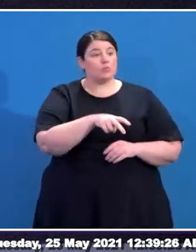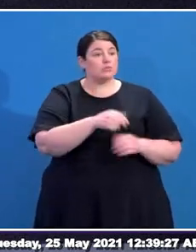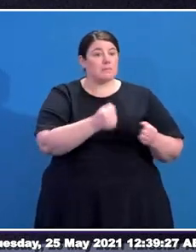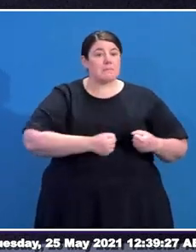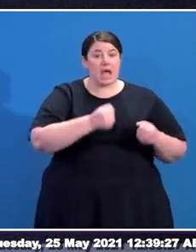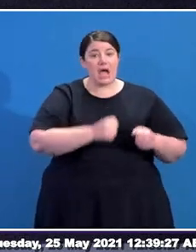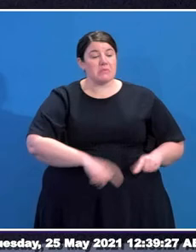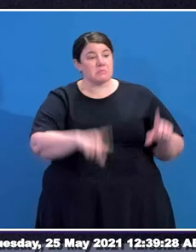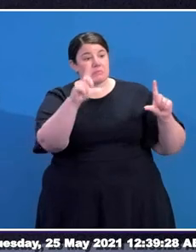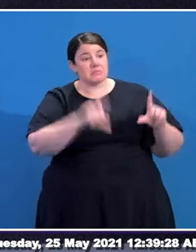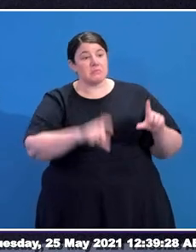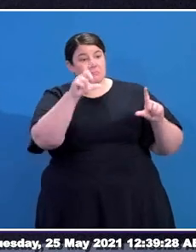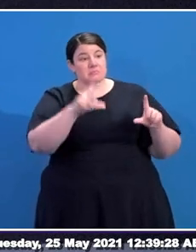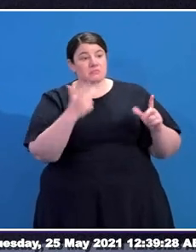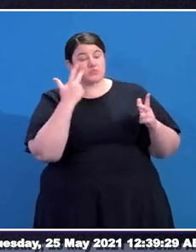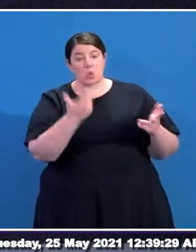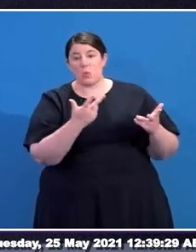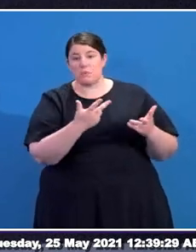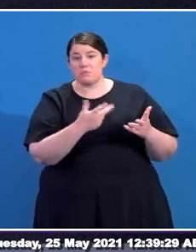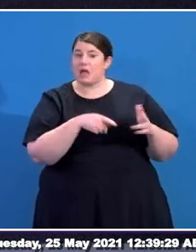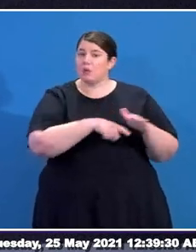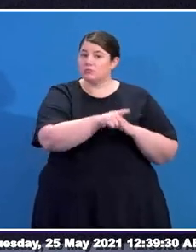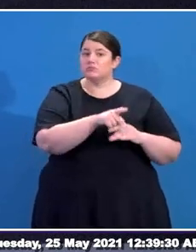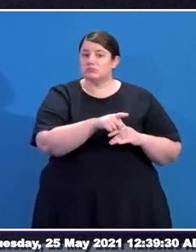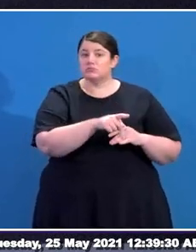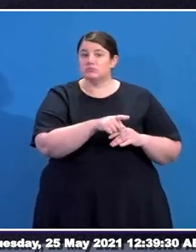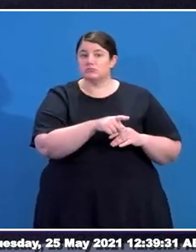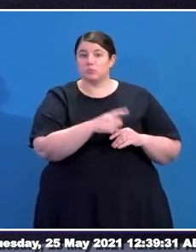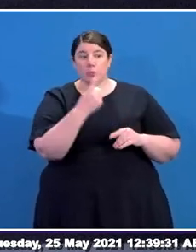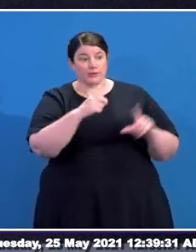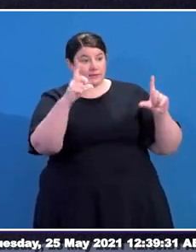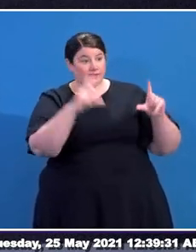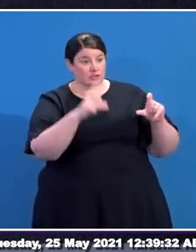that he's out of the van and out in the community, put him back in, bring